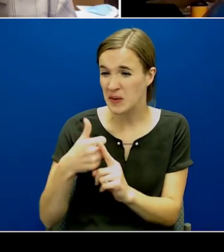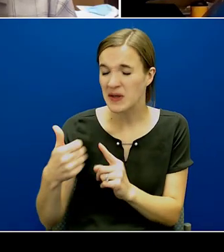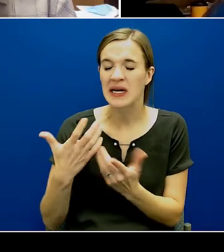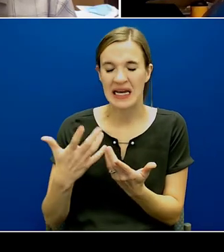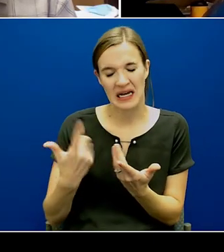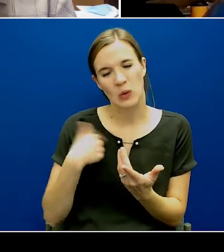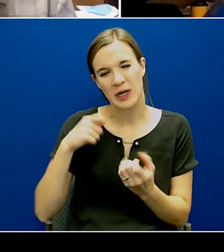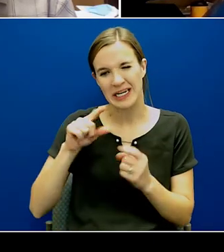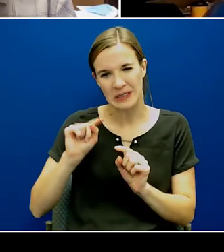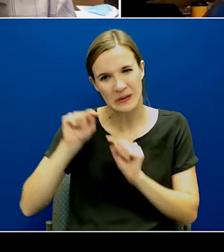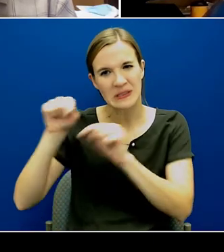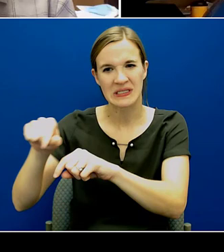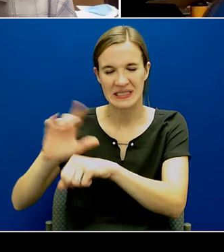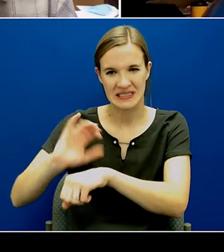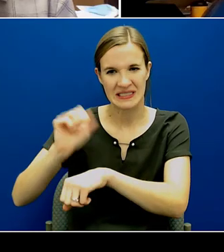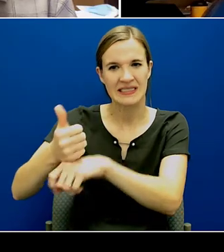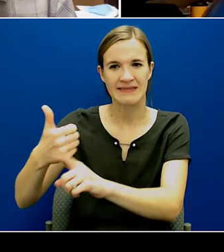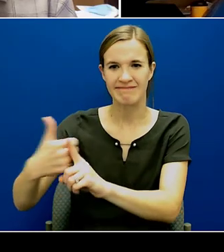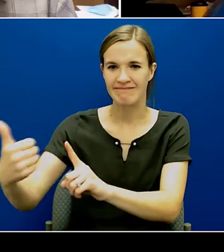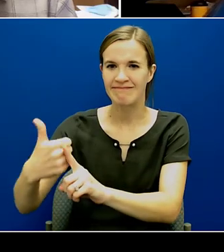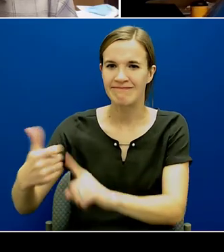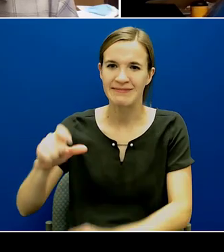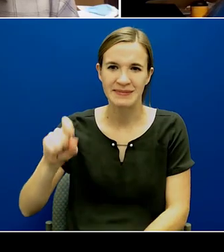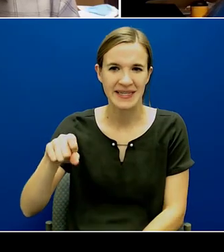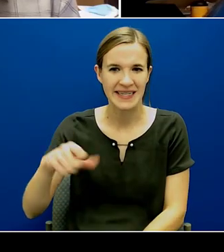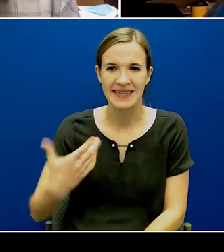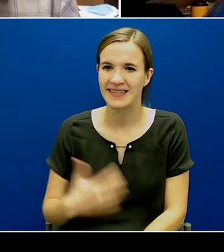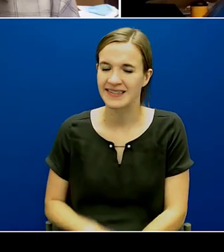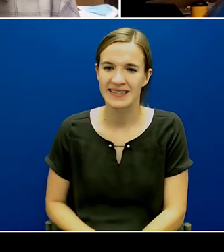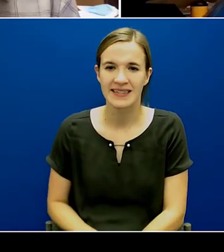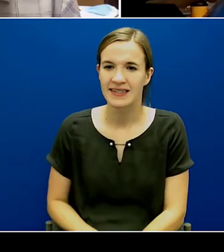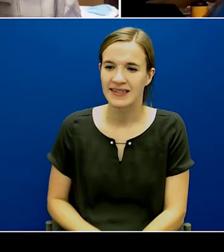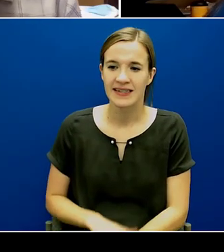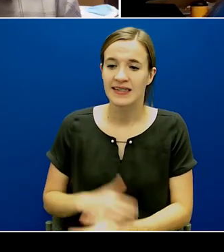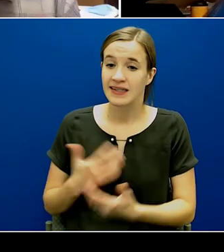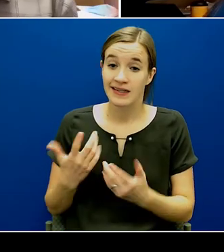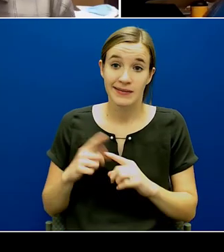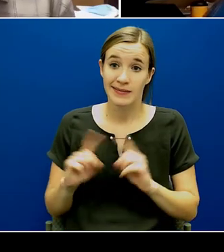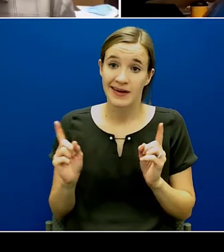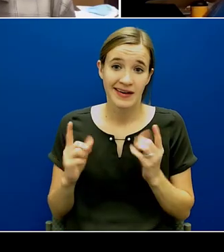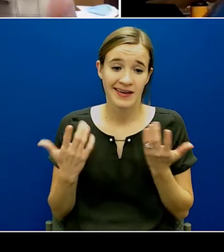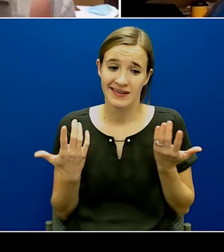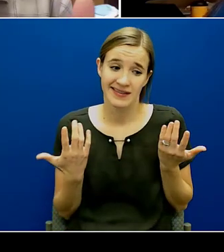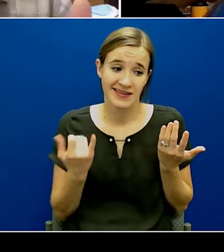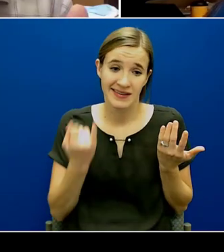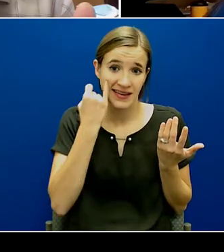impossible. Mark: There definitely are the diminishing returns. And some states fund transportation